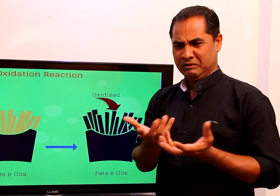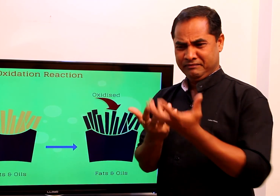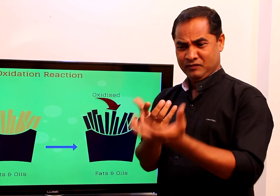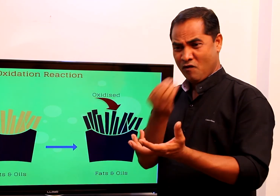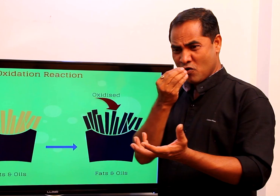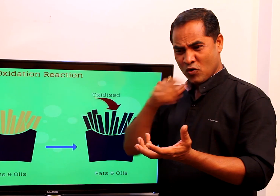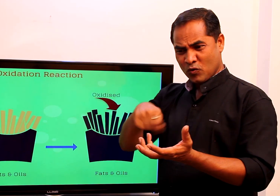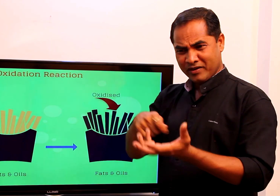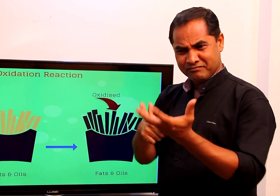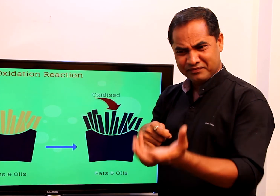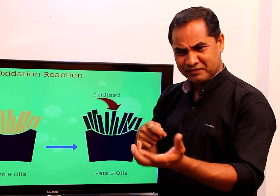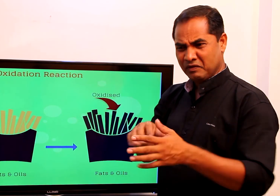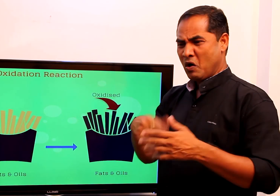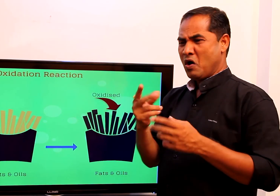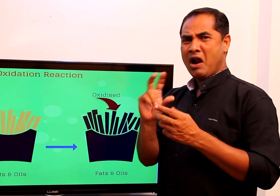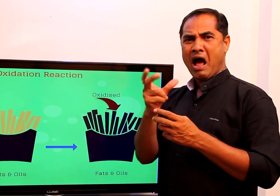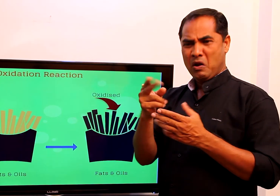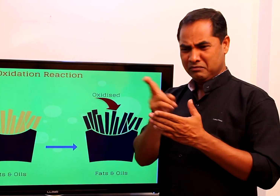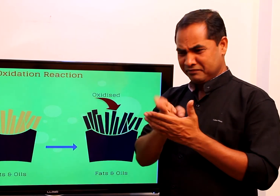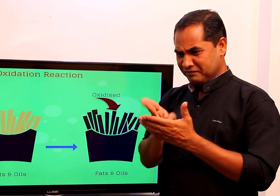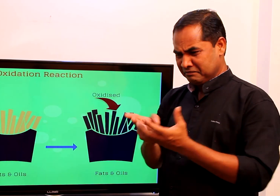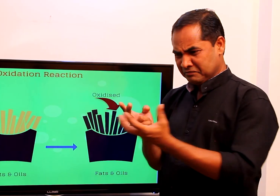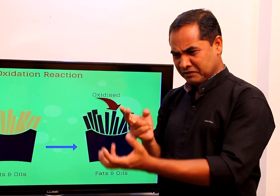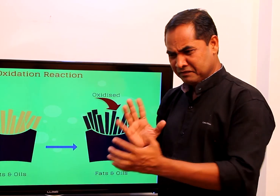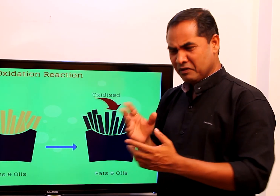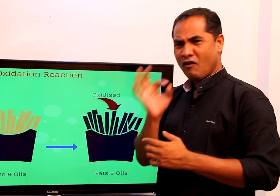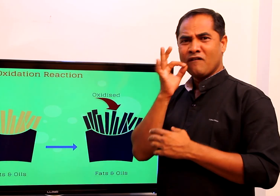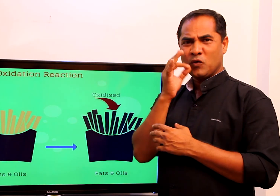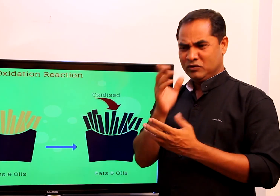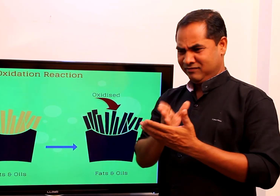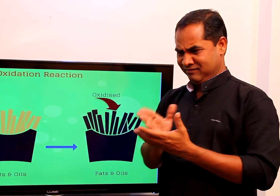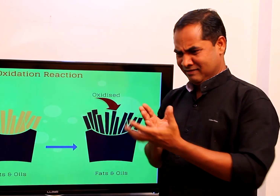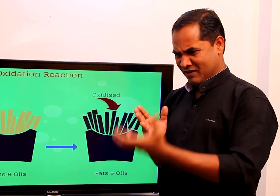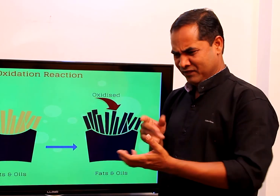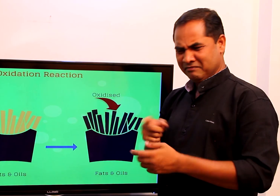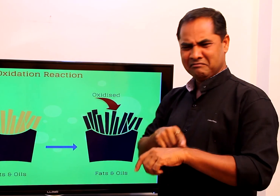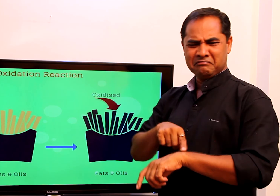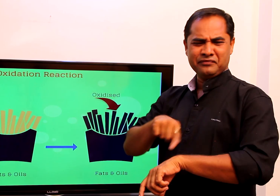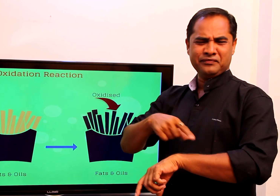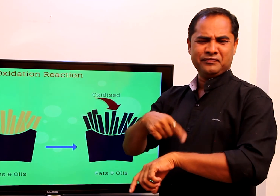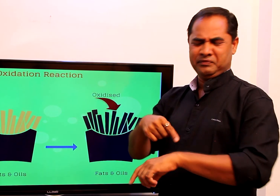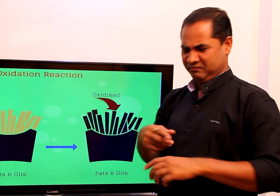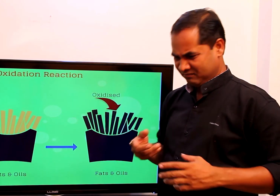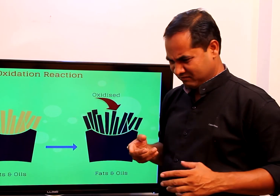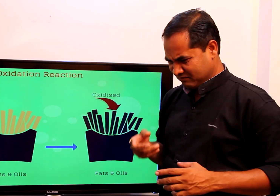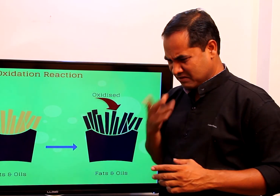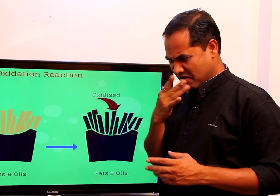home, so for an example potato fries, fruits etc. we keep it for some time